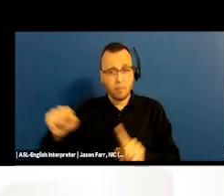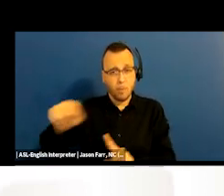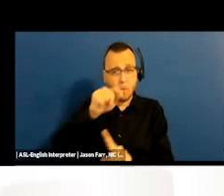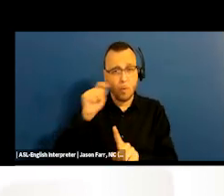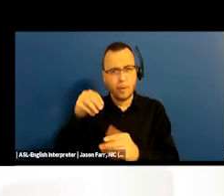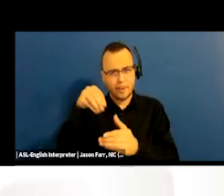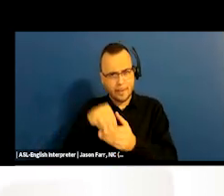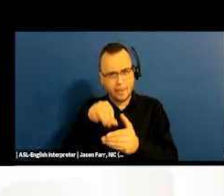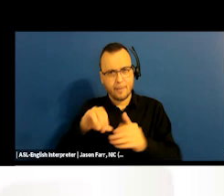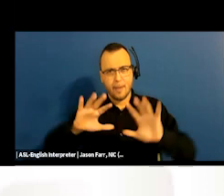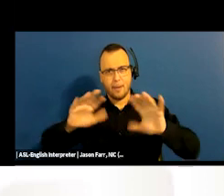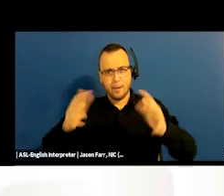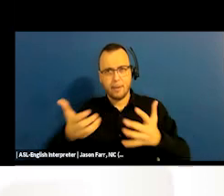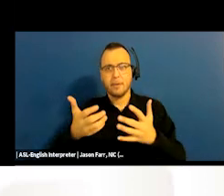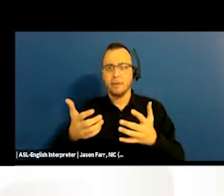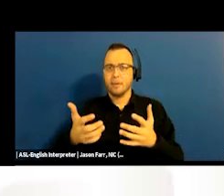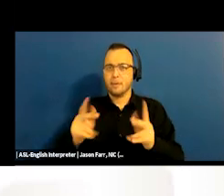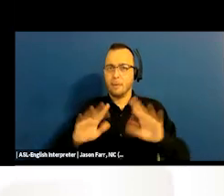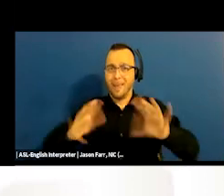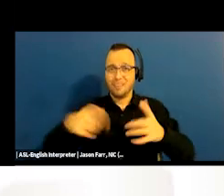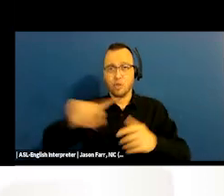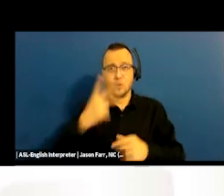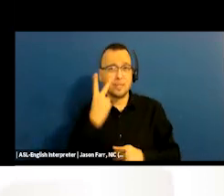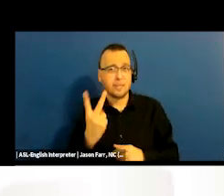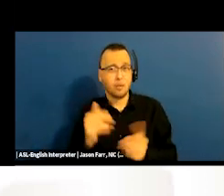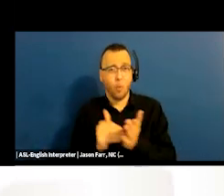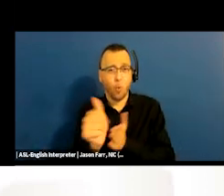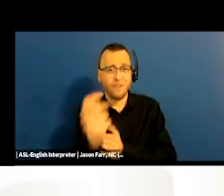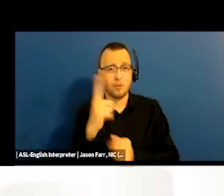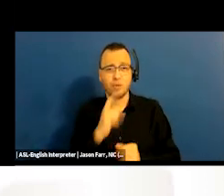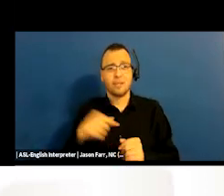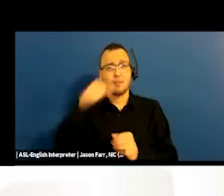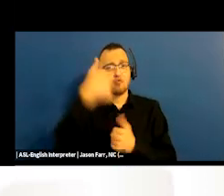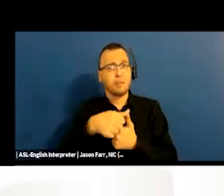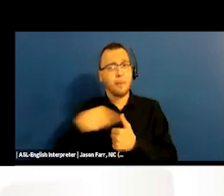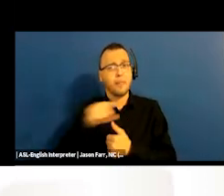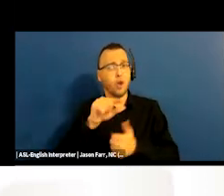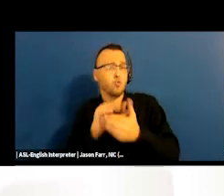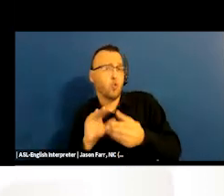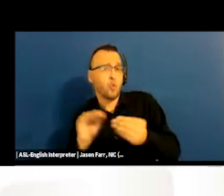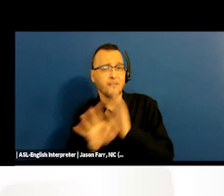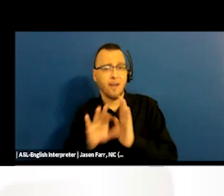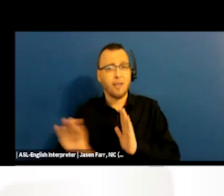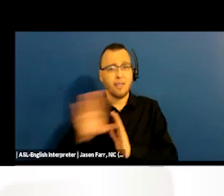It's like, hey, let's talk about the game. Did you see the game this week, or hey look... And sometimes you get them talking about a subject they like, and then they kind of open up